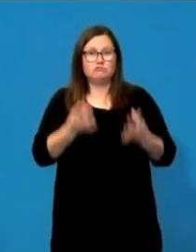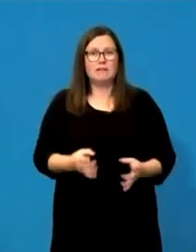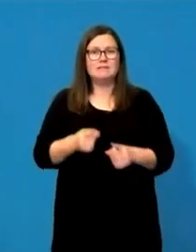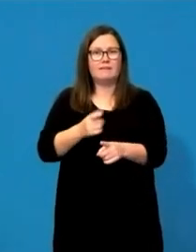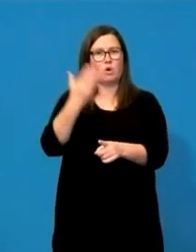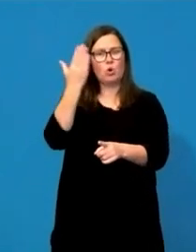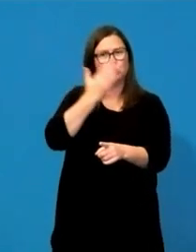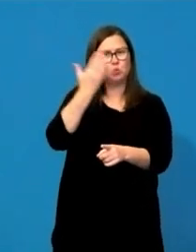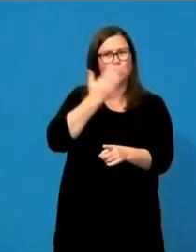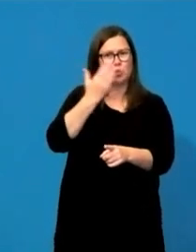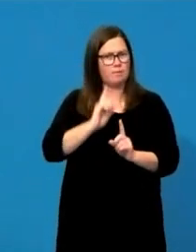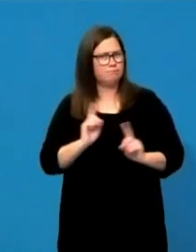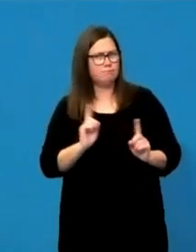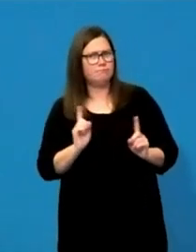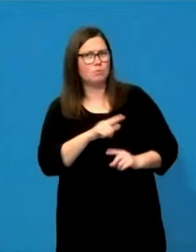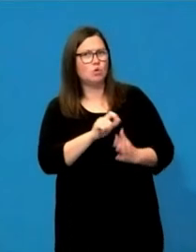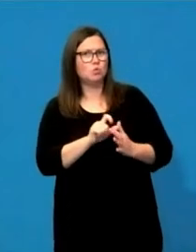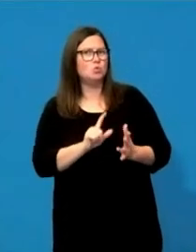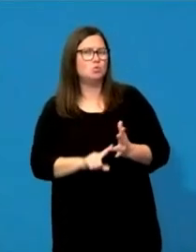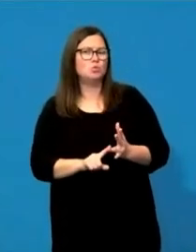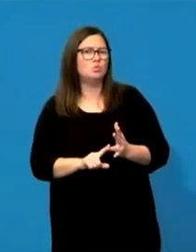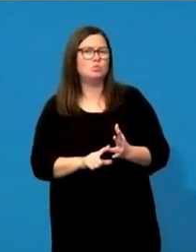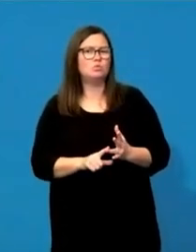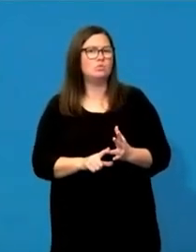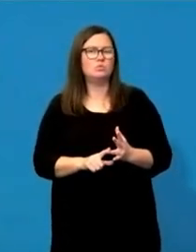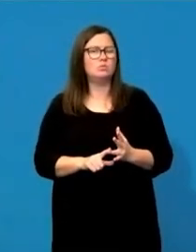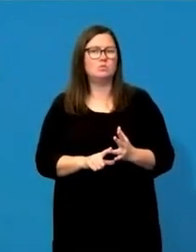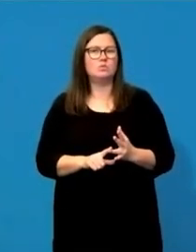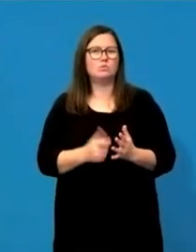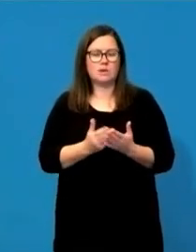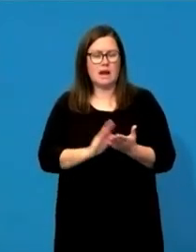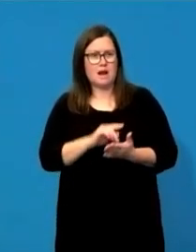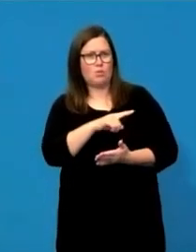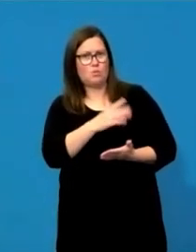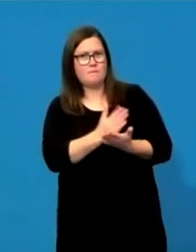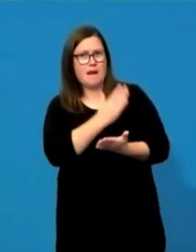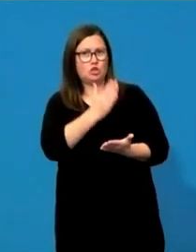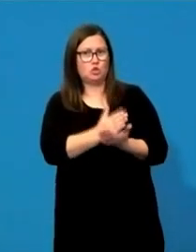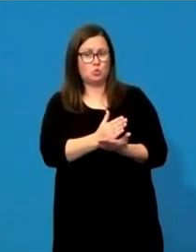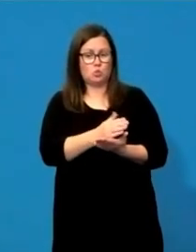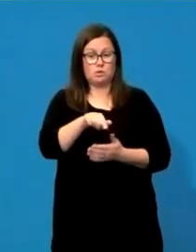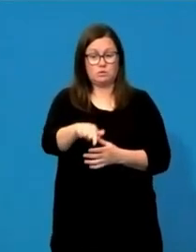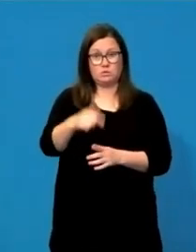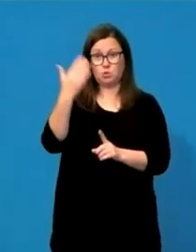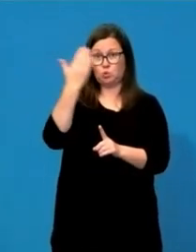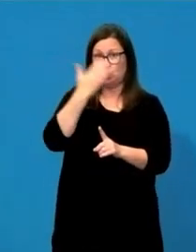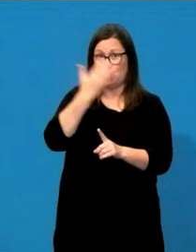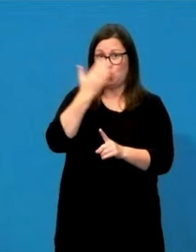learning and ensuring that they have an inclusive education there in your local